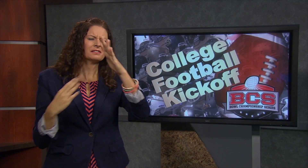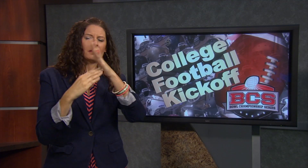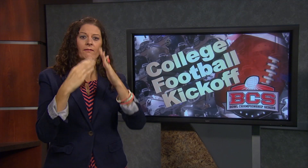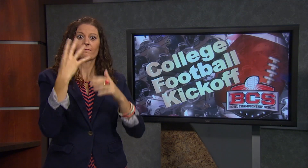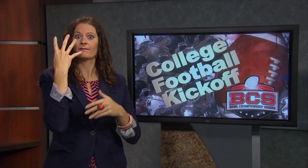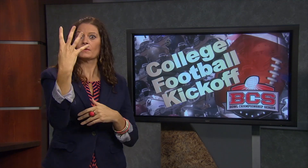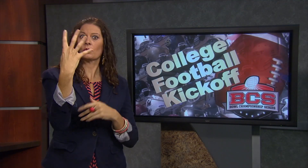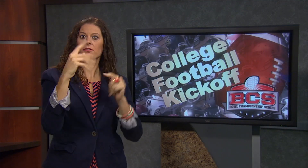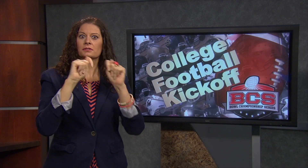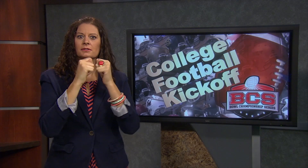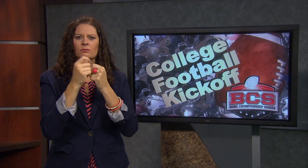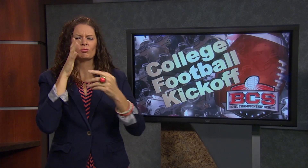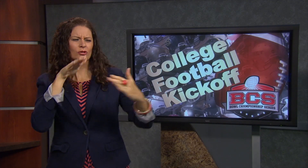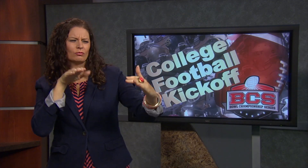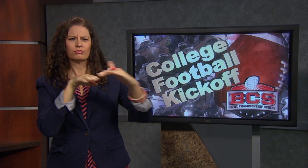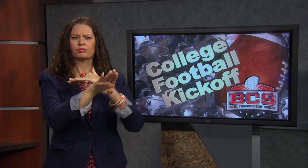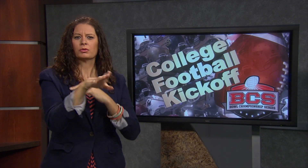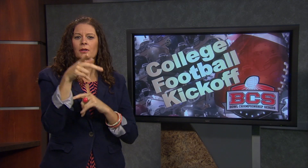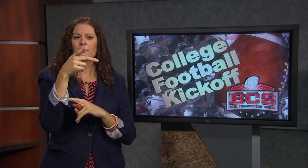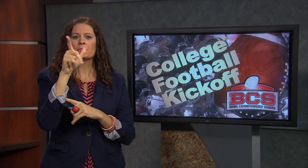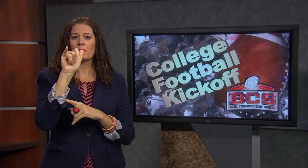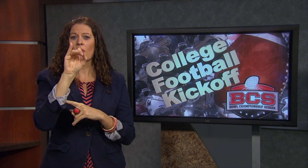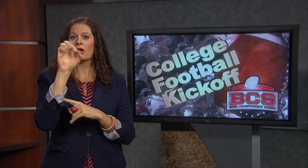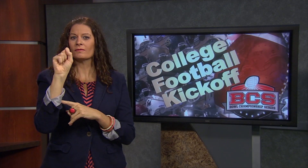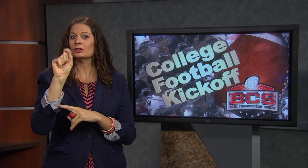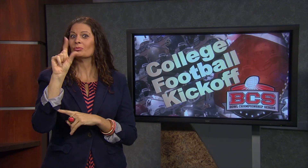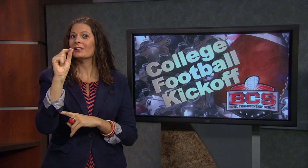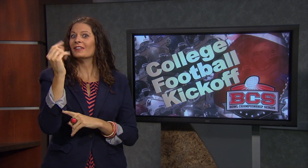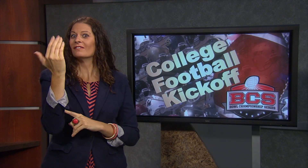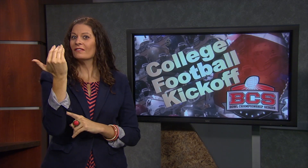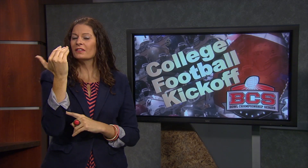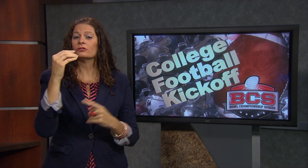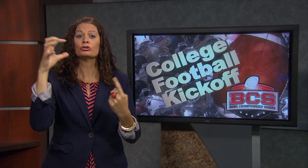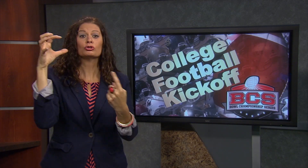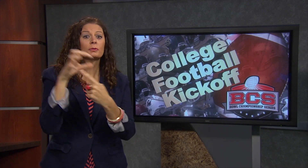teams will enter the playoffs and have a chance to play in the first ever College Football